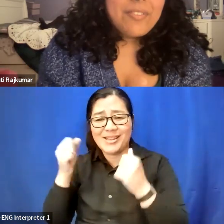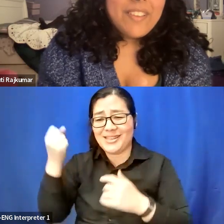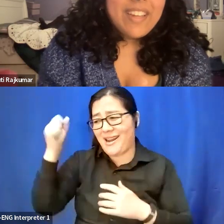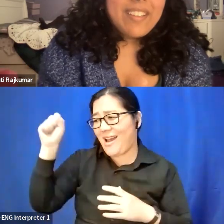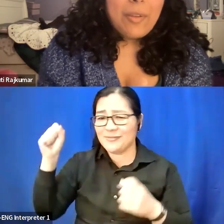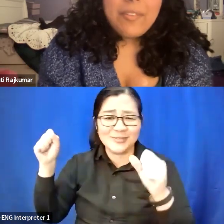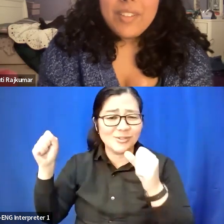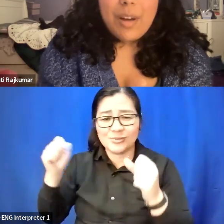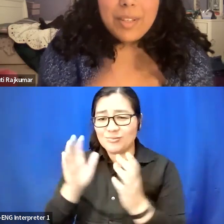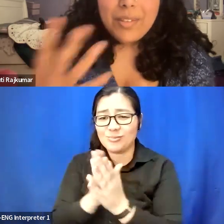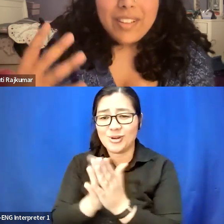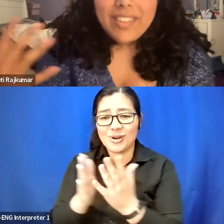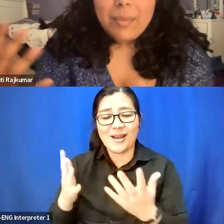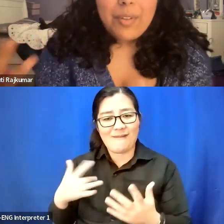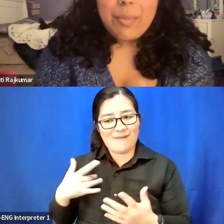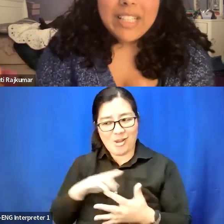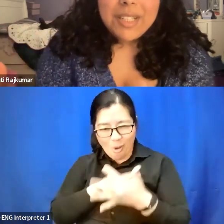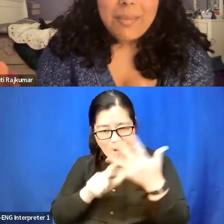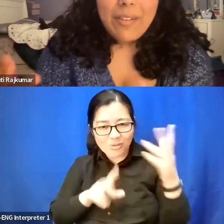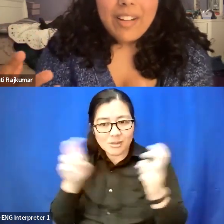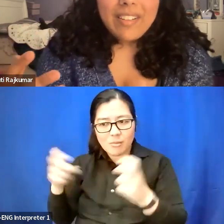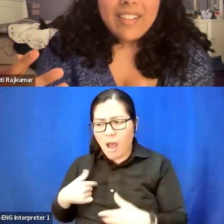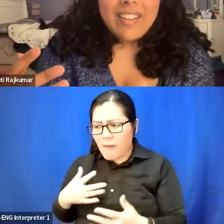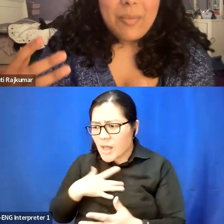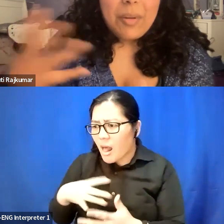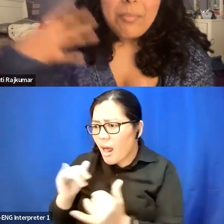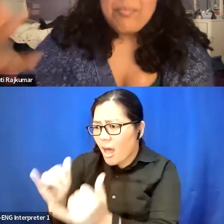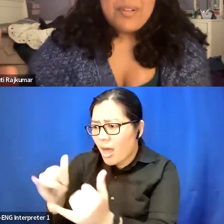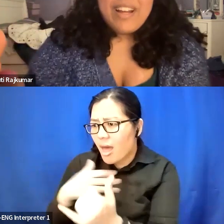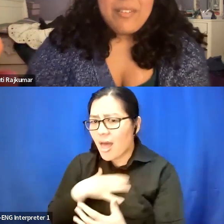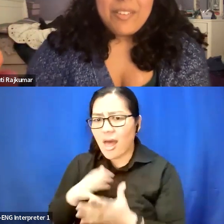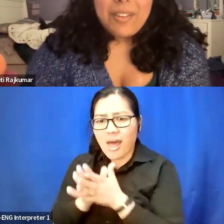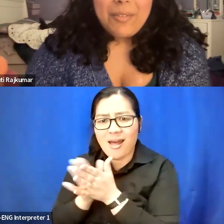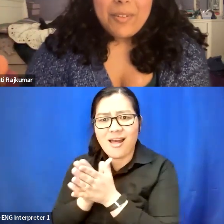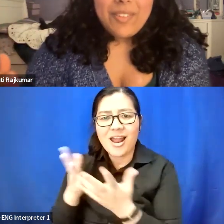I feel like all these topics are things that I'm so passionate about, and I want to put it out into the universe.